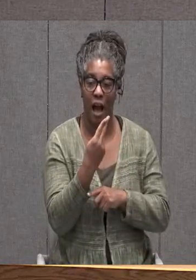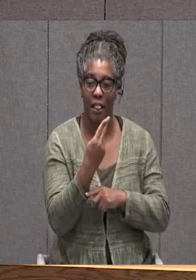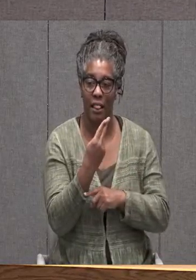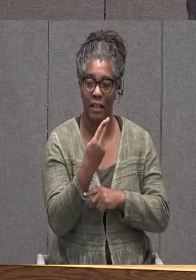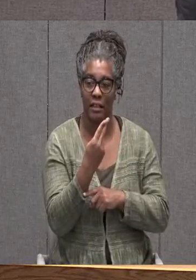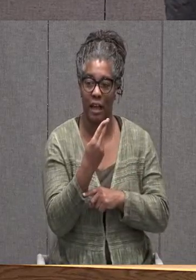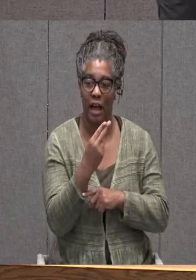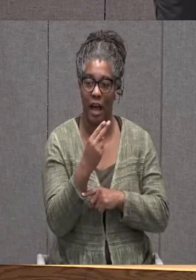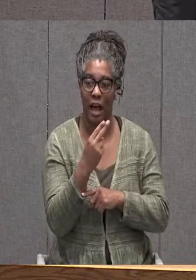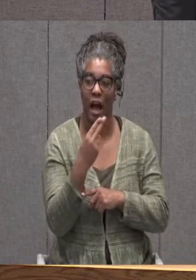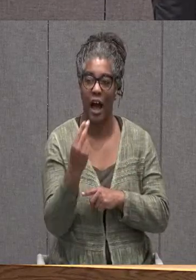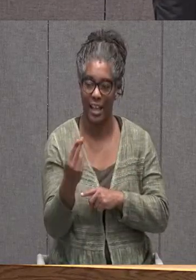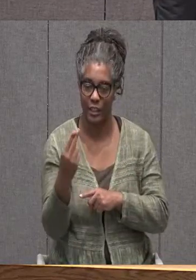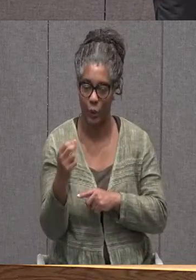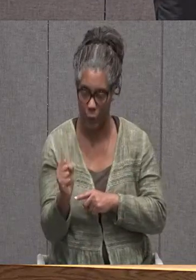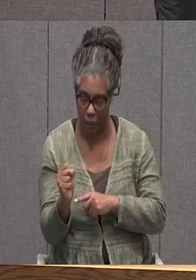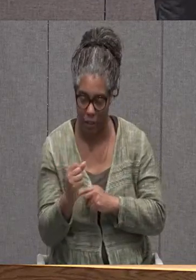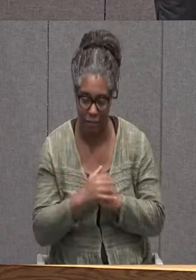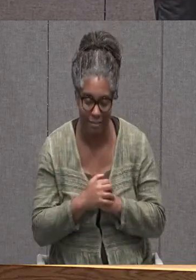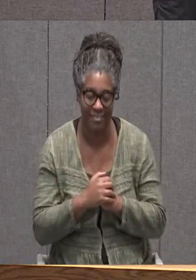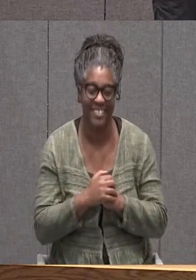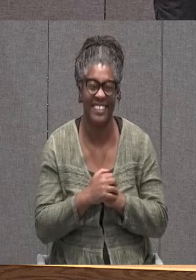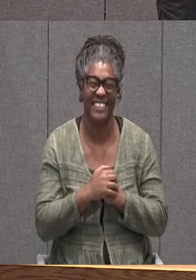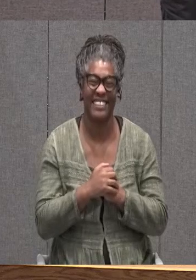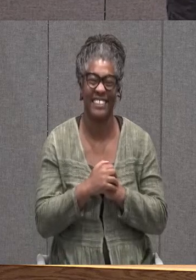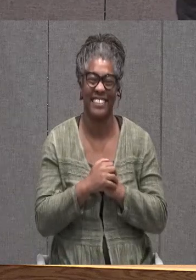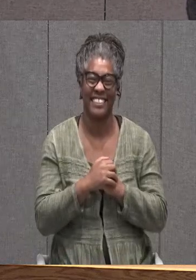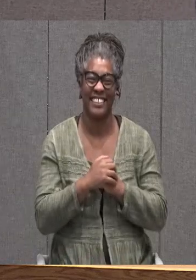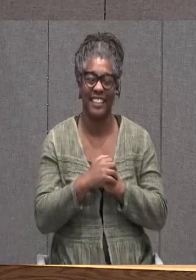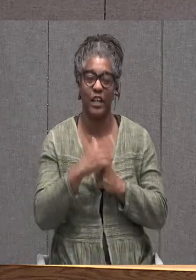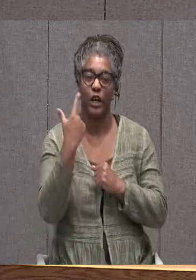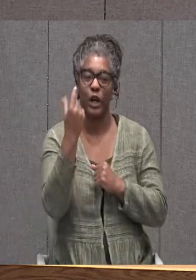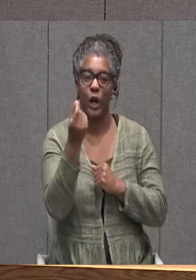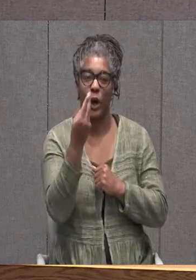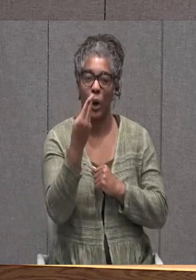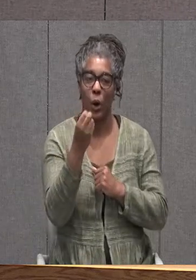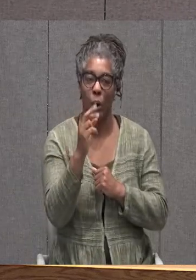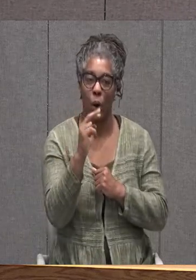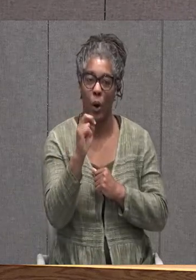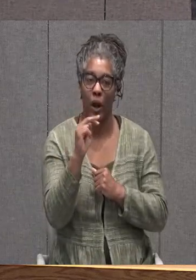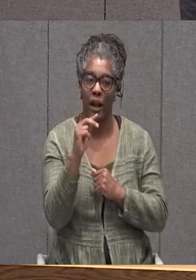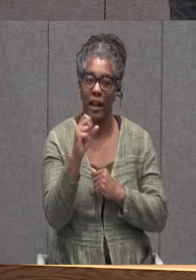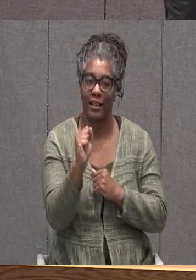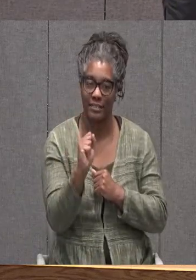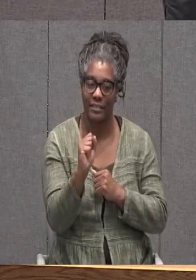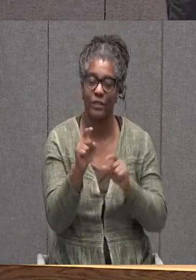there in the future, but also shout out to my former students at Wherry and John Baker.